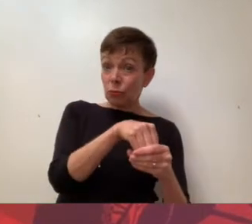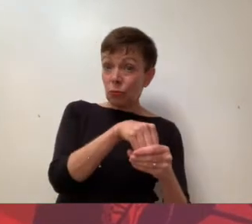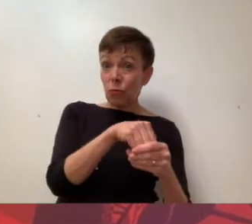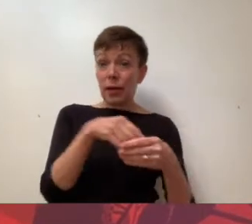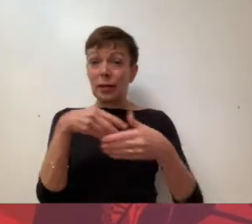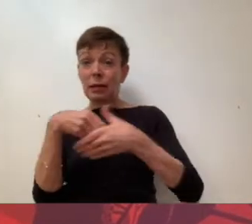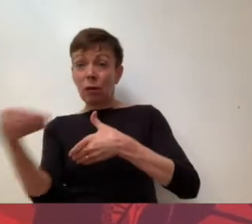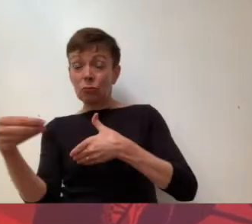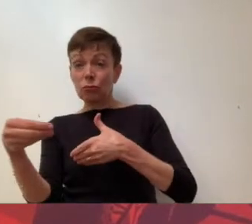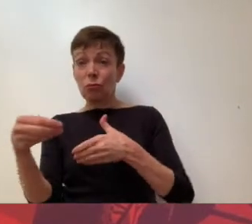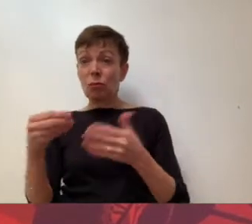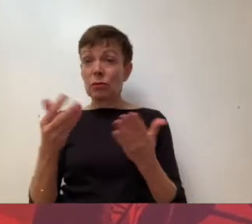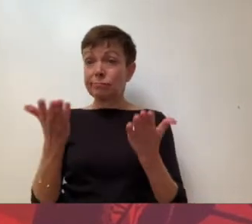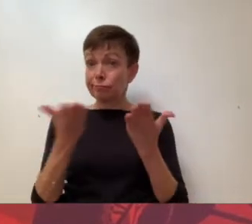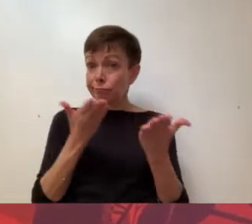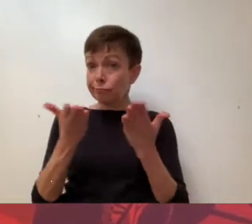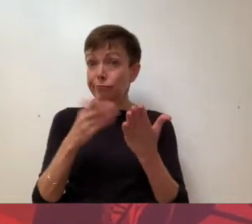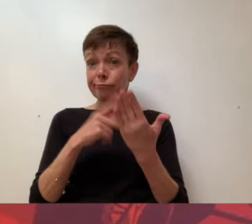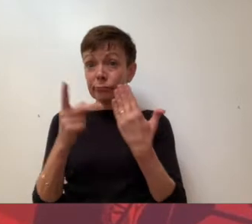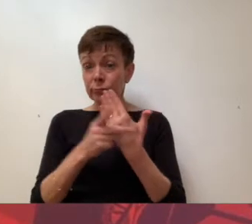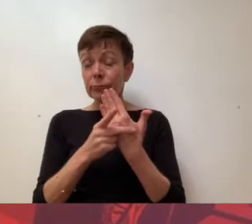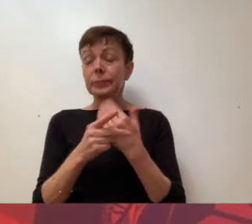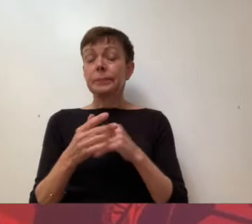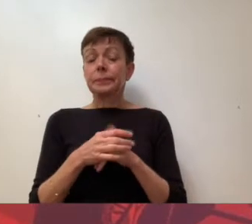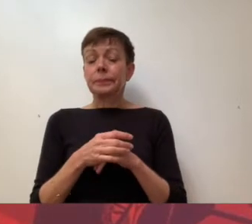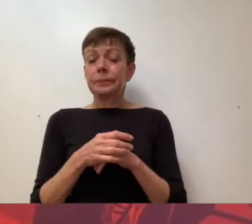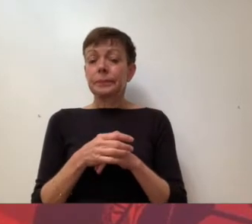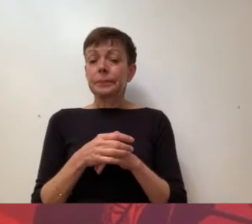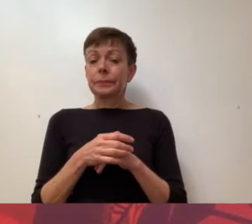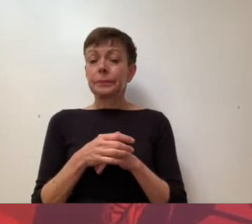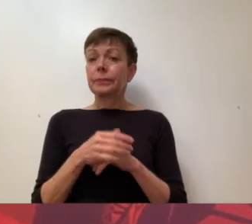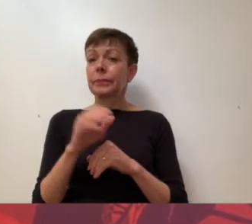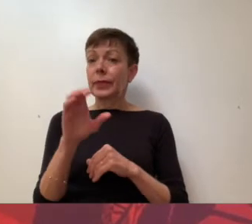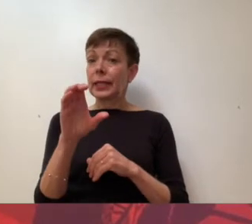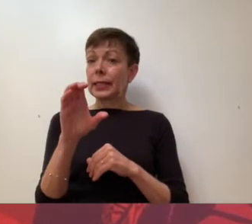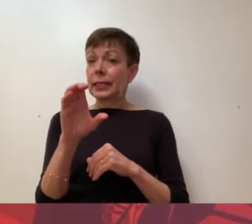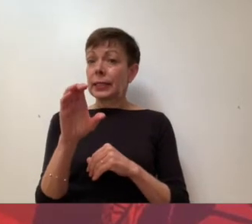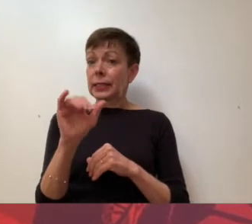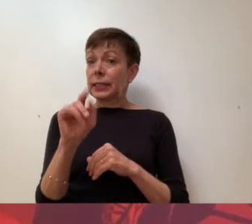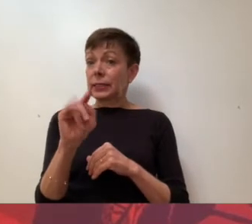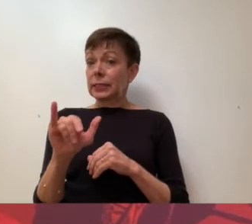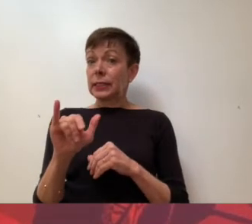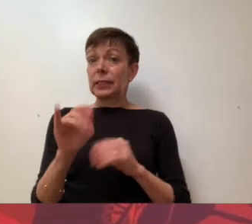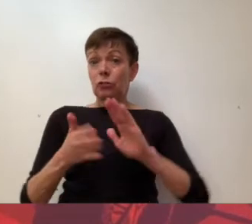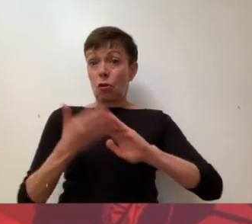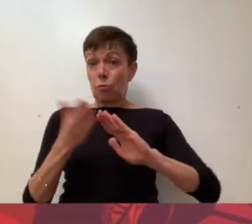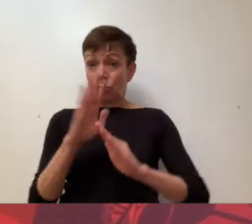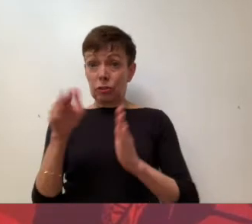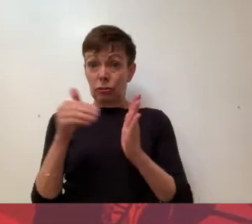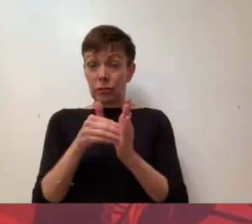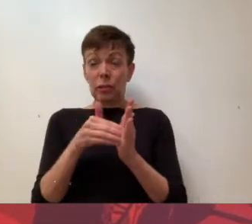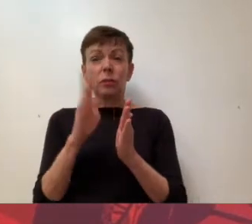reopening of playgrounds and playground structures will depend on provincial guidelines, and we appreciate everyone's patience - I know this is hard, particularly for those households who have little kids who are anxiously awaiting them - as we work through many health and safety factors related to playgrounds. So we will continue to address this in The City's